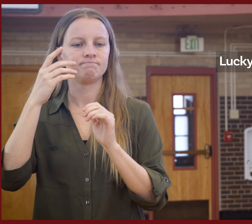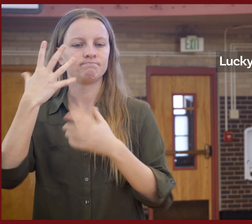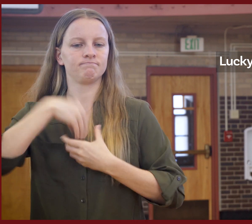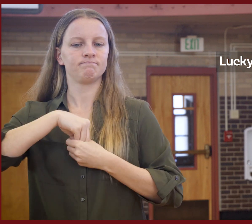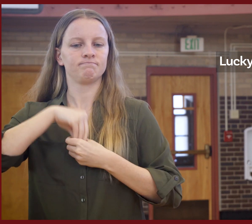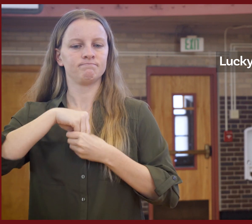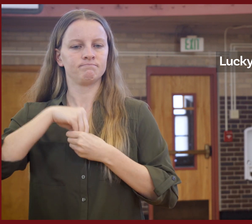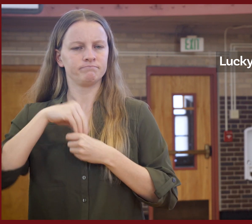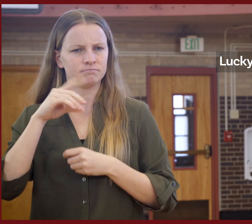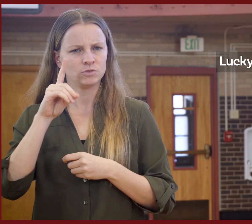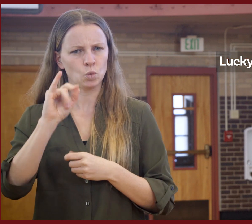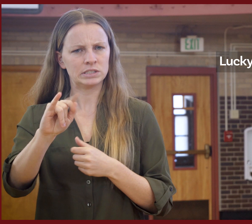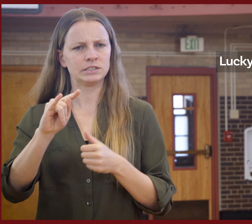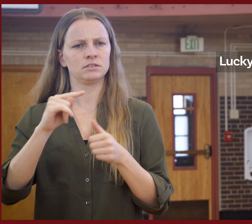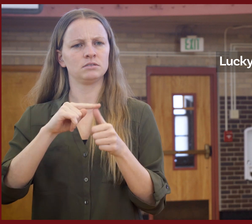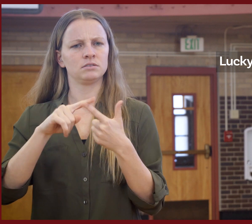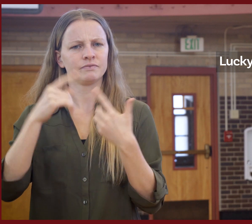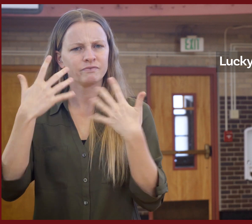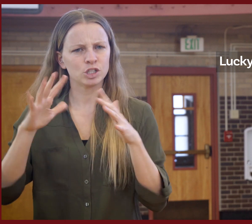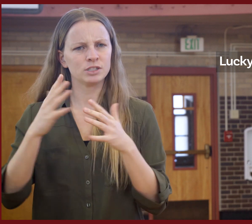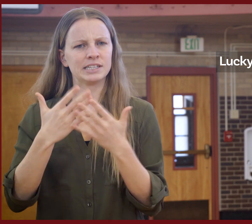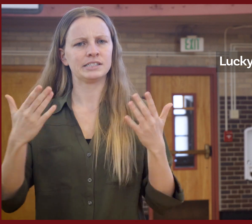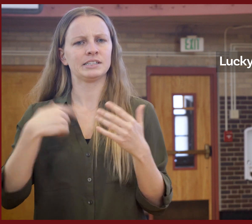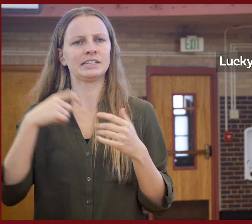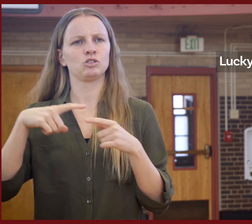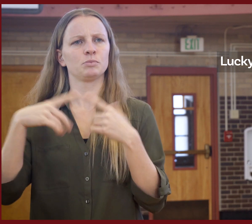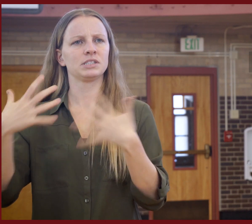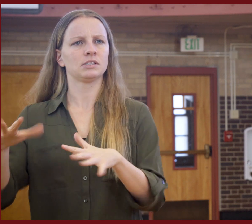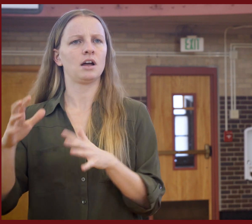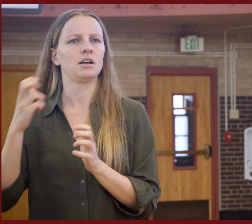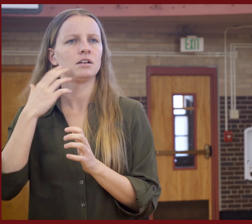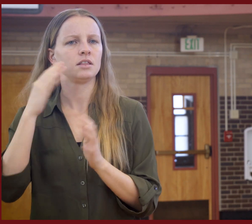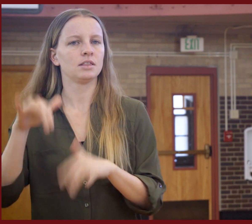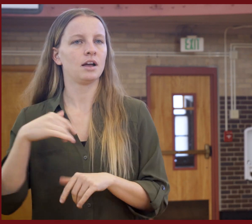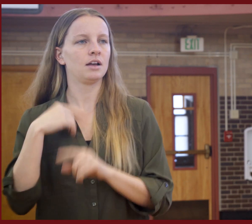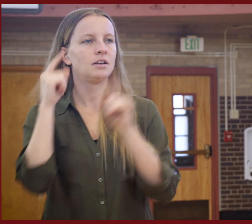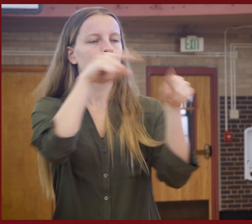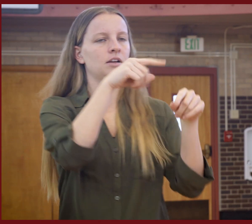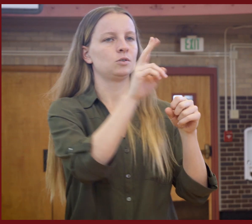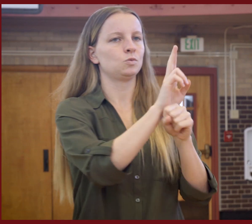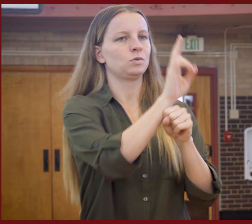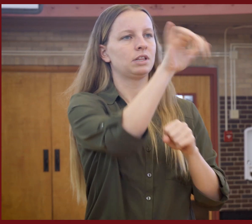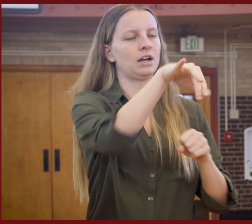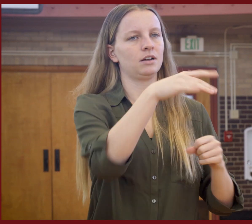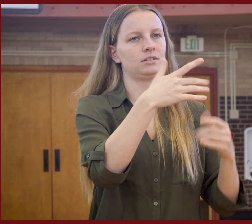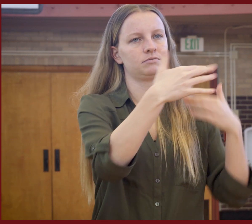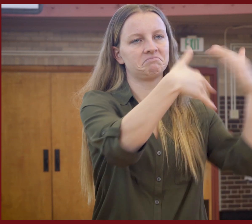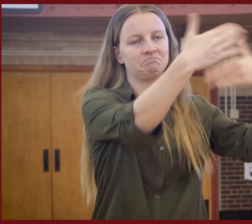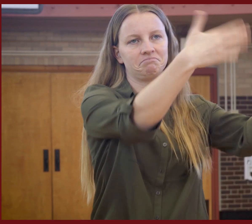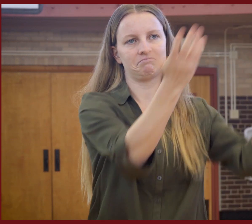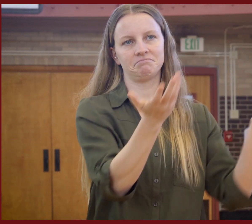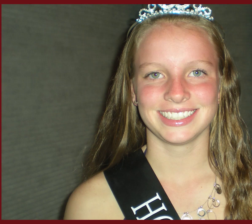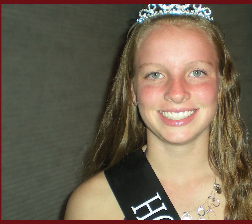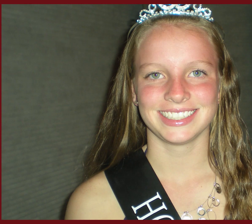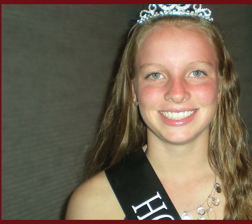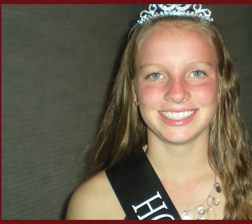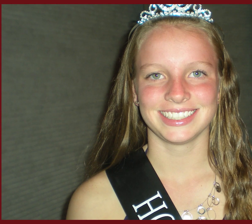to be able to do it; get things done. You know, that type of mentality and I use that throughout my college career.